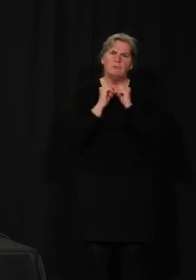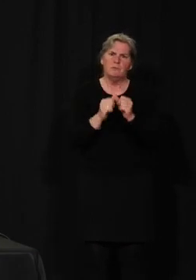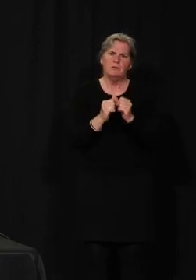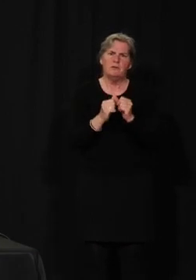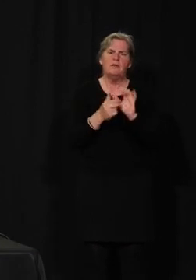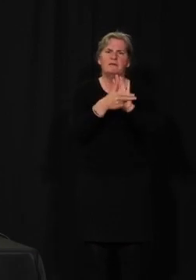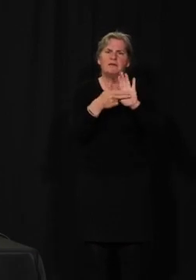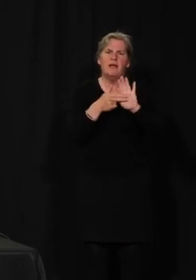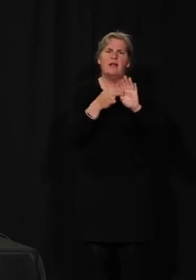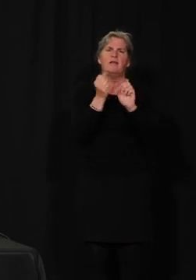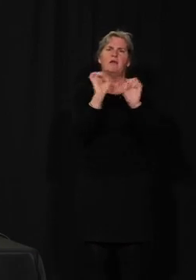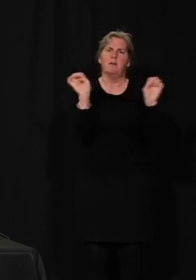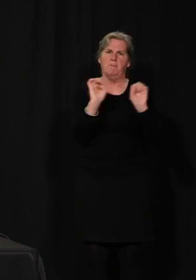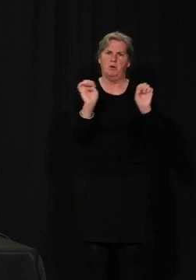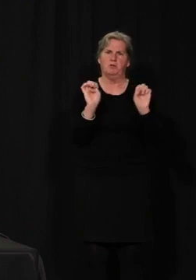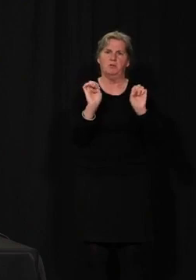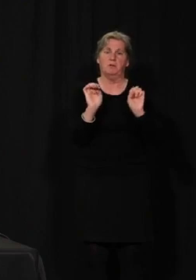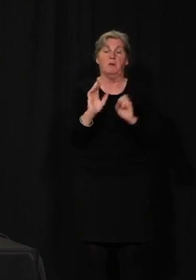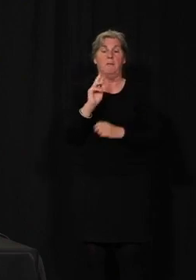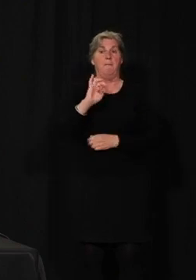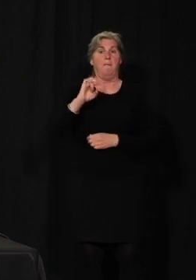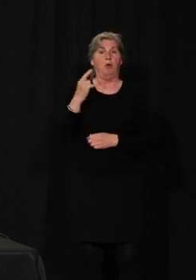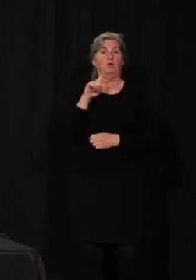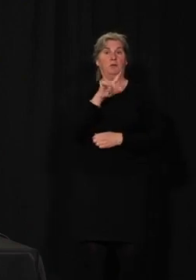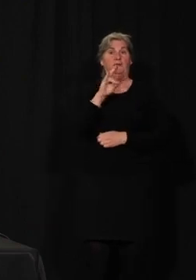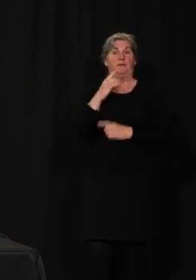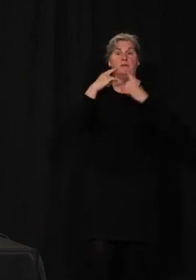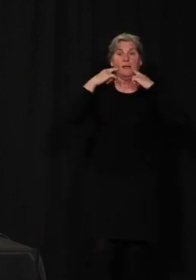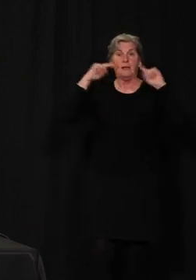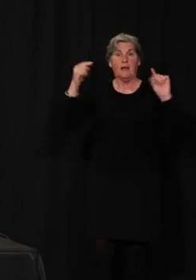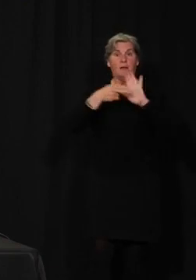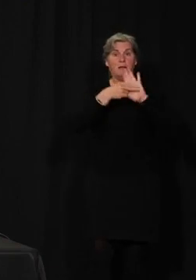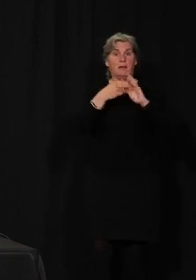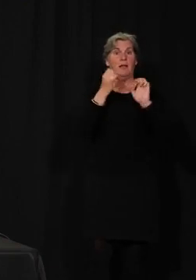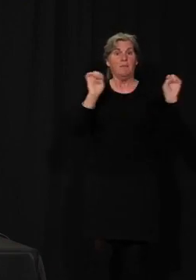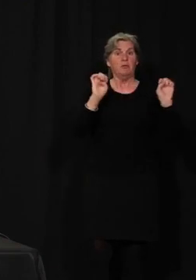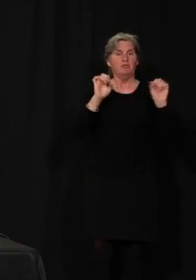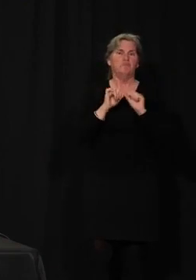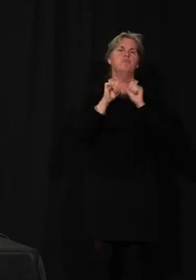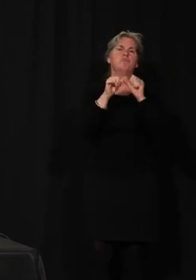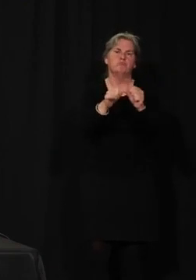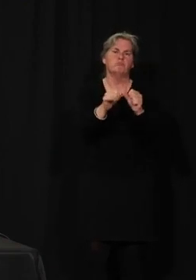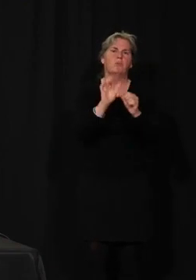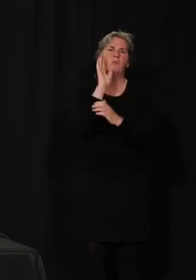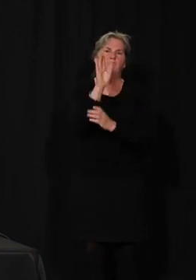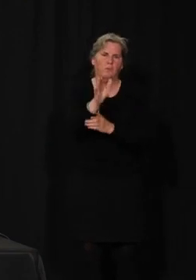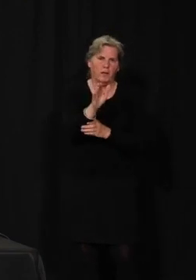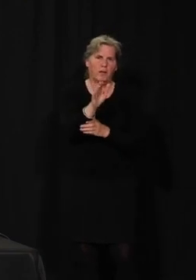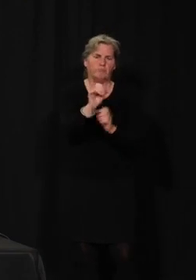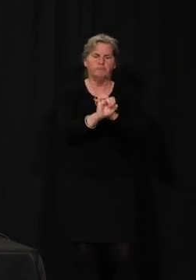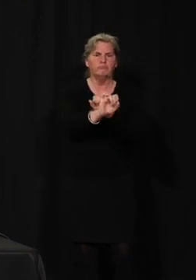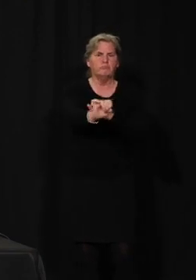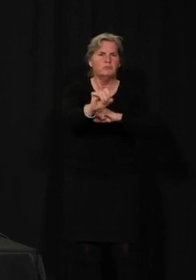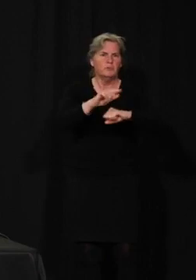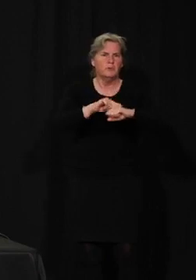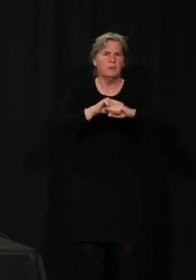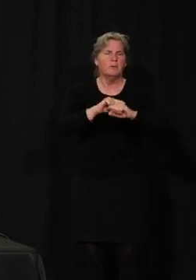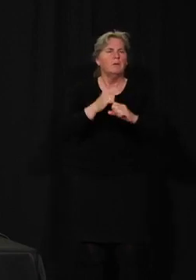which was first declared on Marh 27th. Extending that state of emergeny means that while we continue to